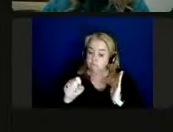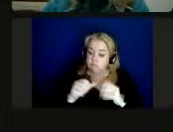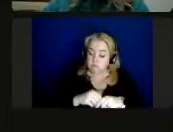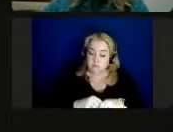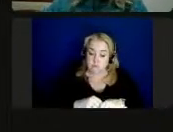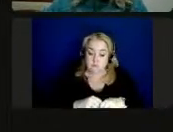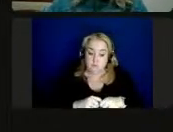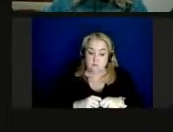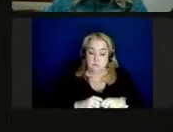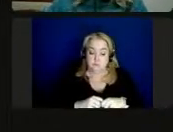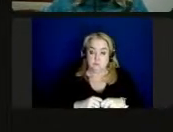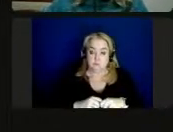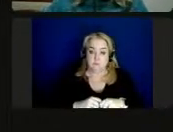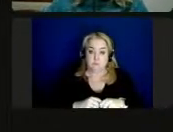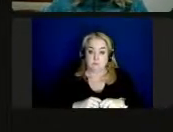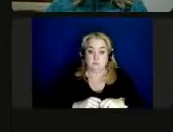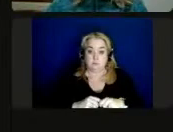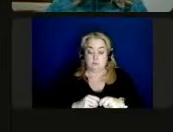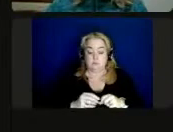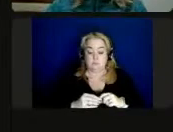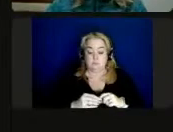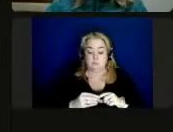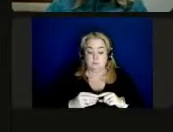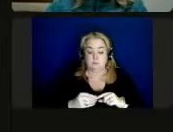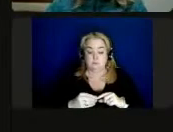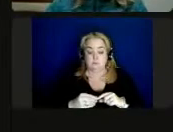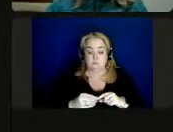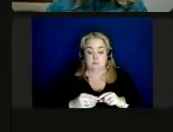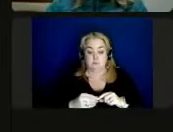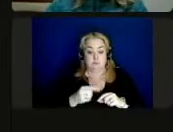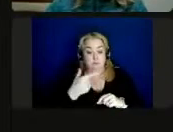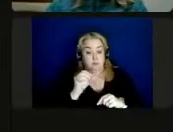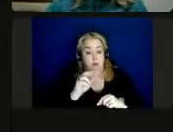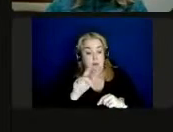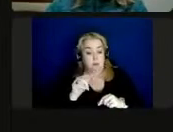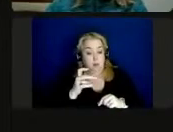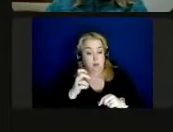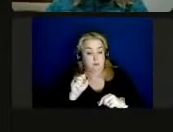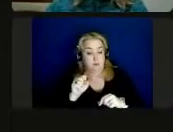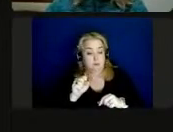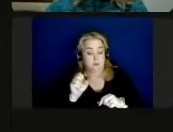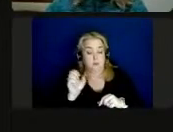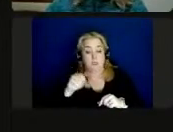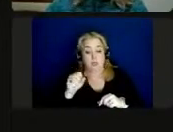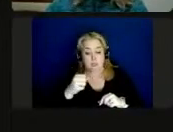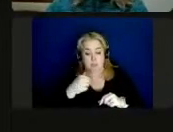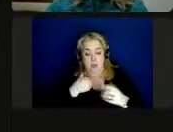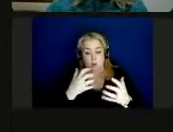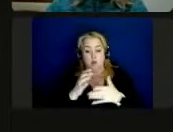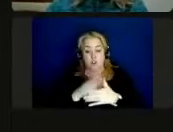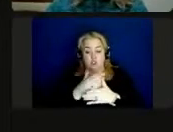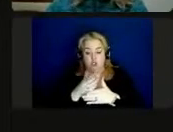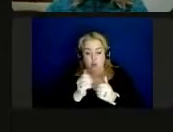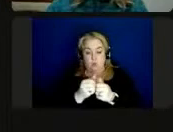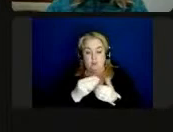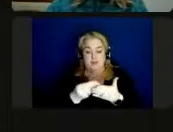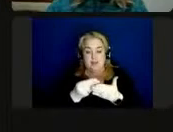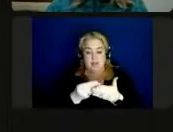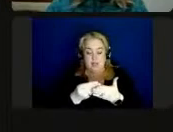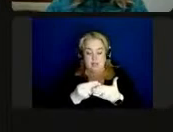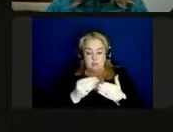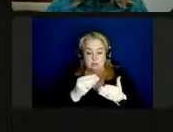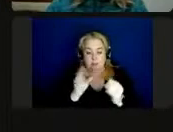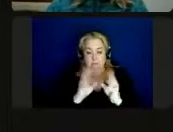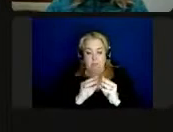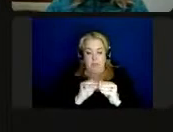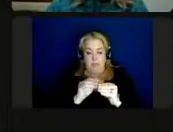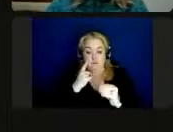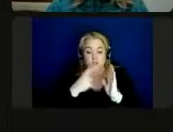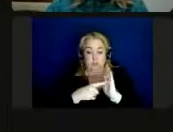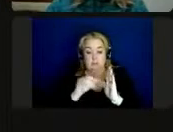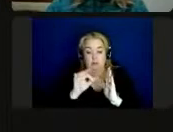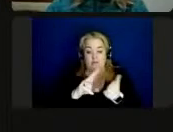ABUNDANT SAY ONLY SOMETHING